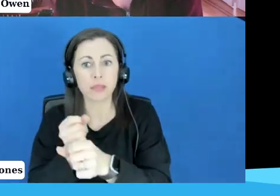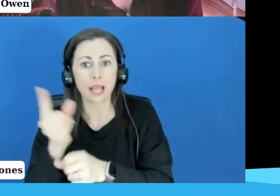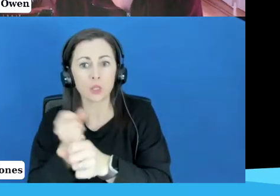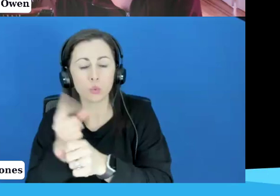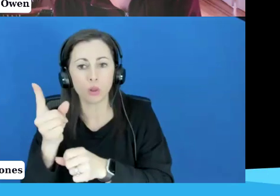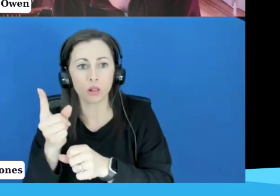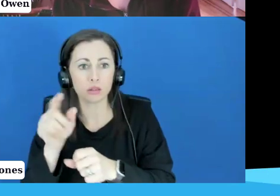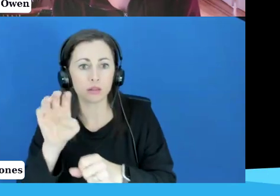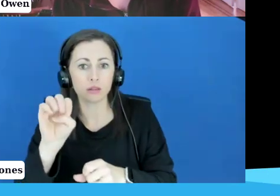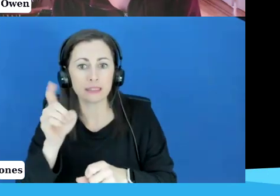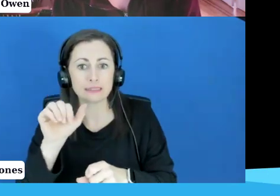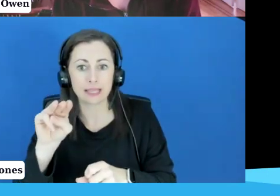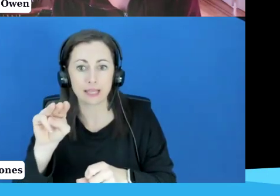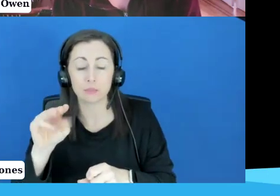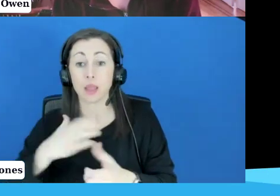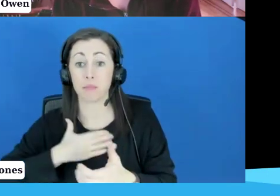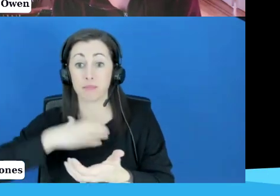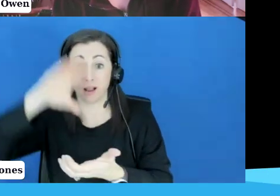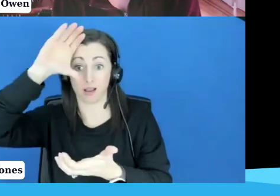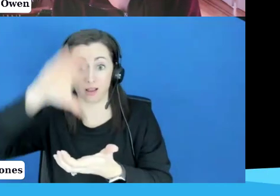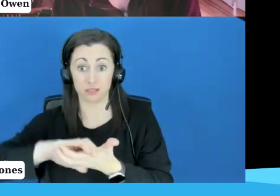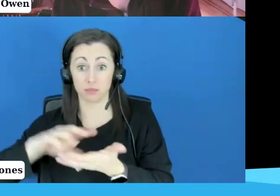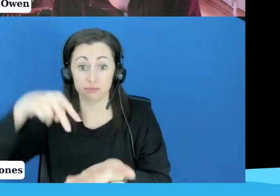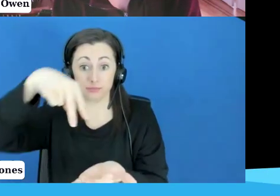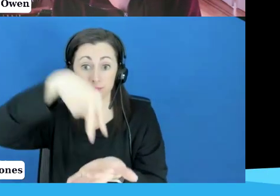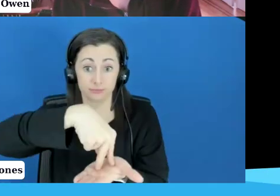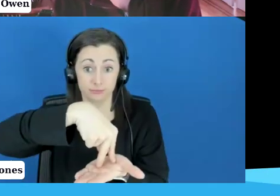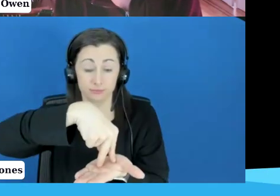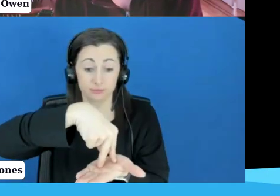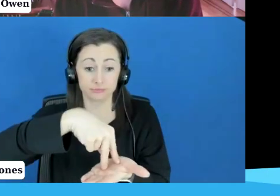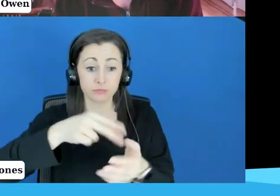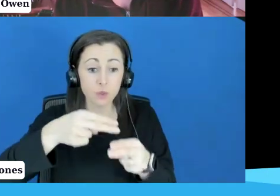My husband would have to get on a scale first and then he has to pick me up and they subtract the weight.